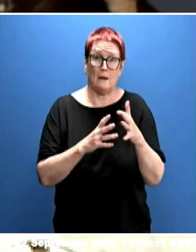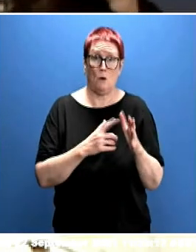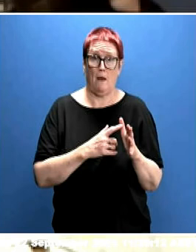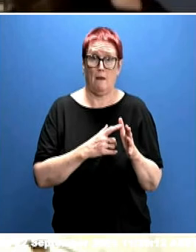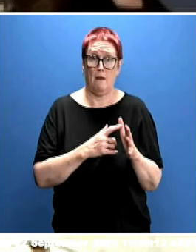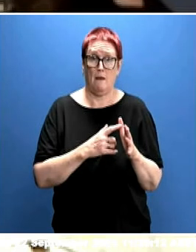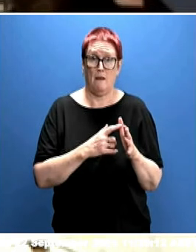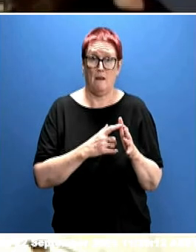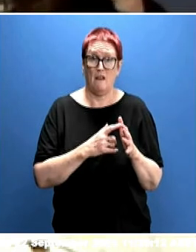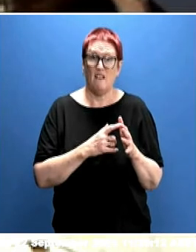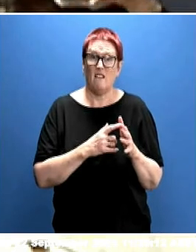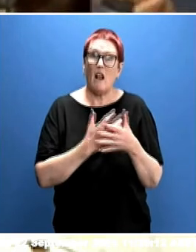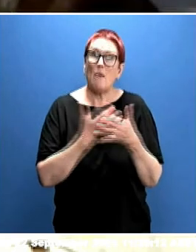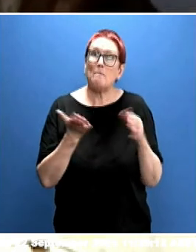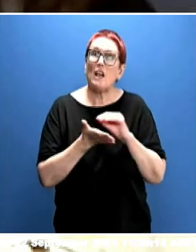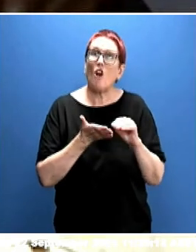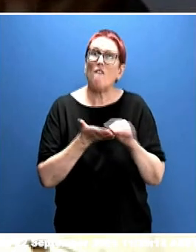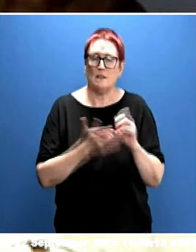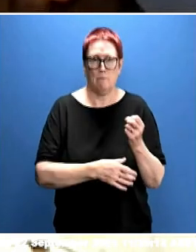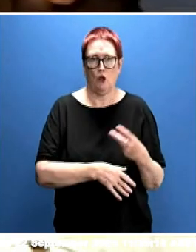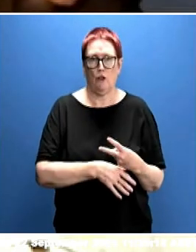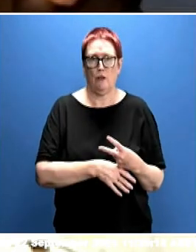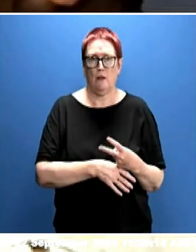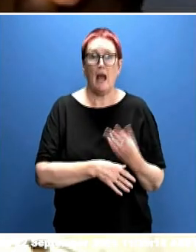Our head office, as you know, is in Perth, but we have 11 regional